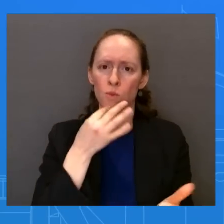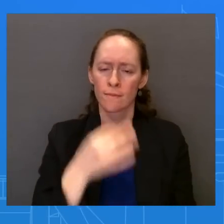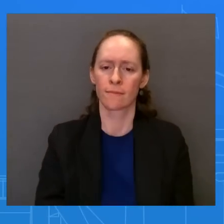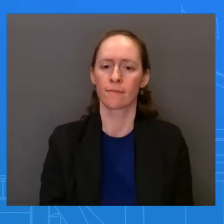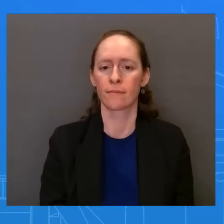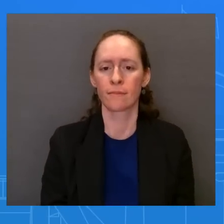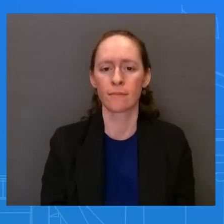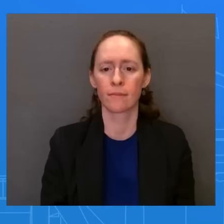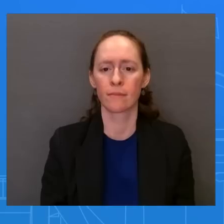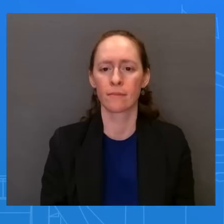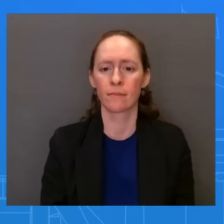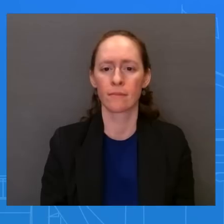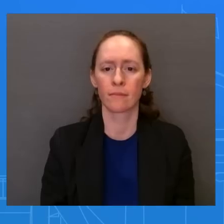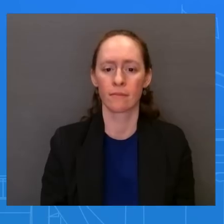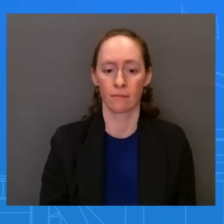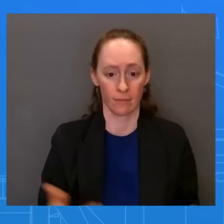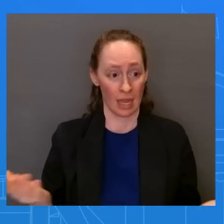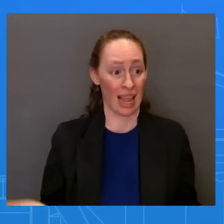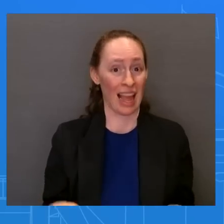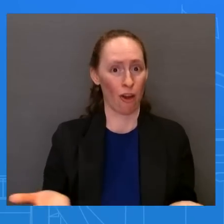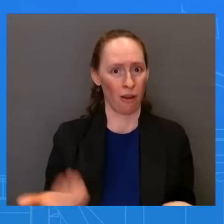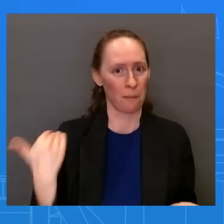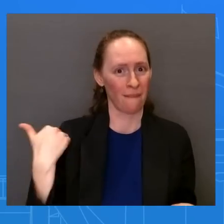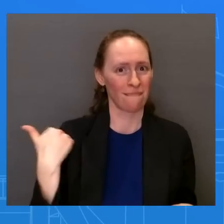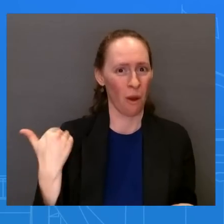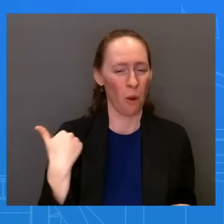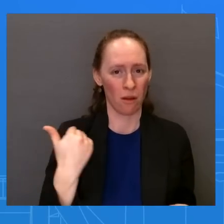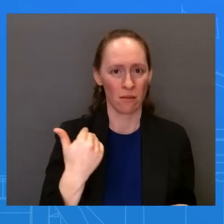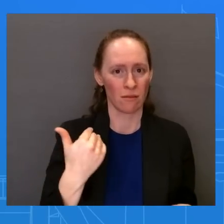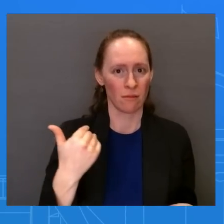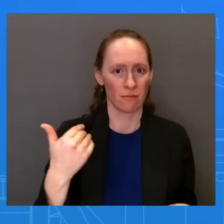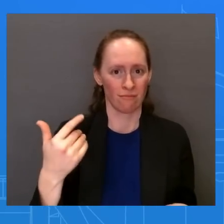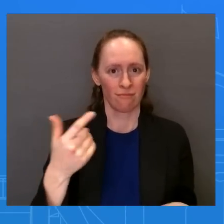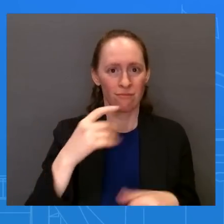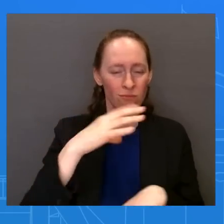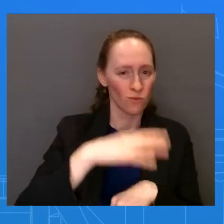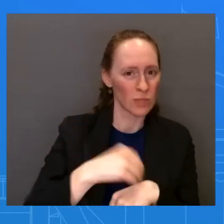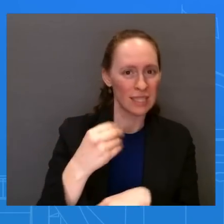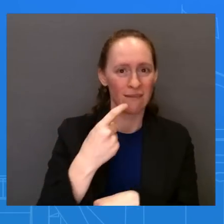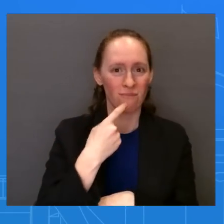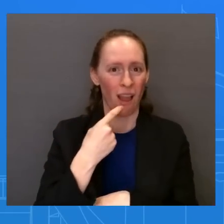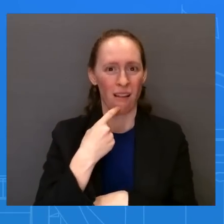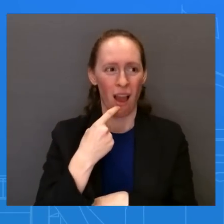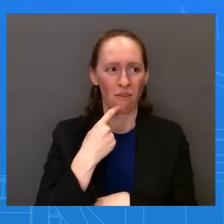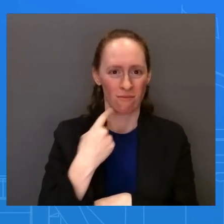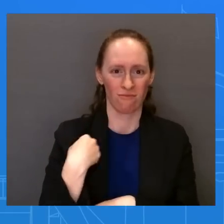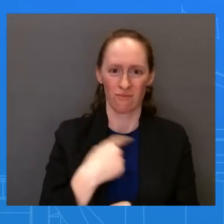We have welcomed the rapid ratifications by our Allies, and we urge all remaining Allies to com- --